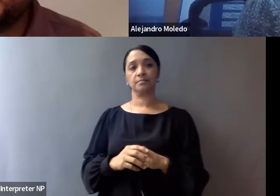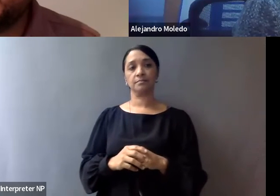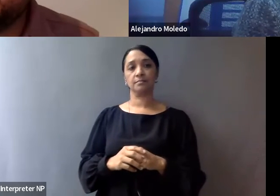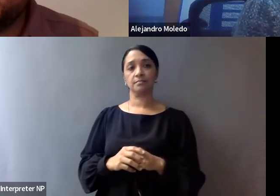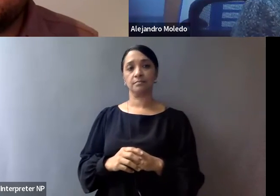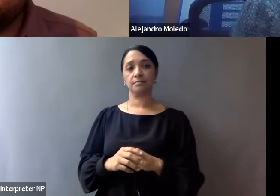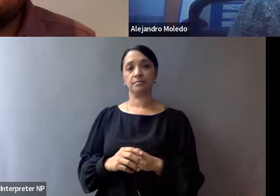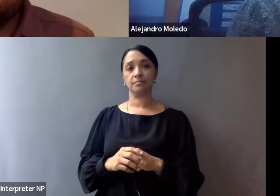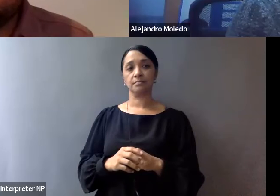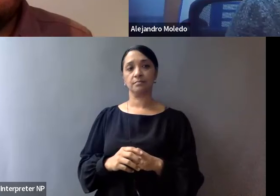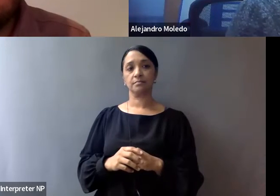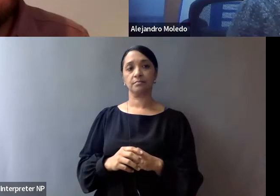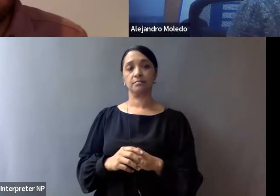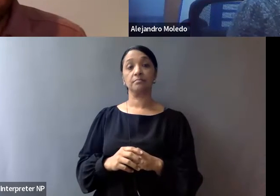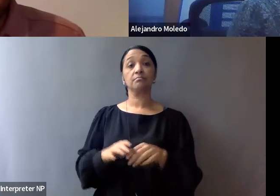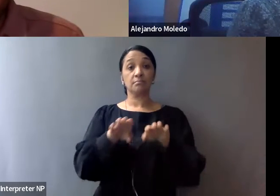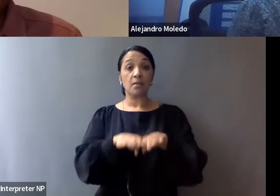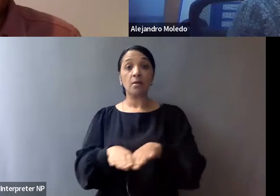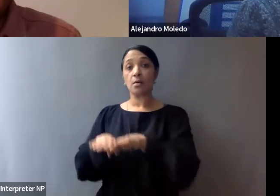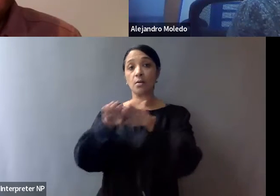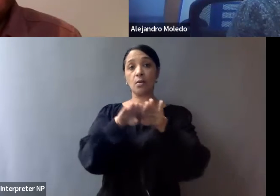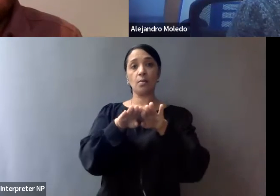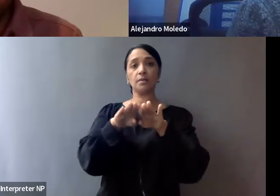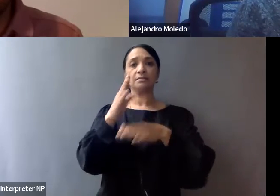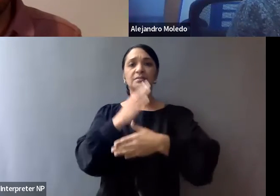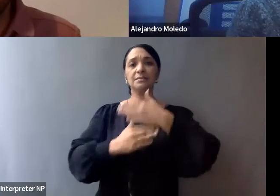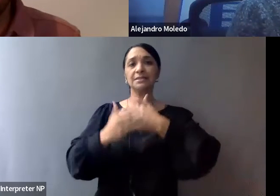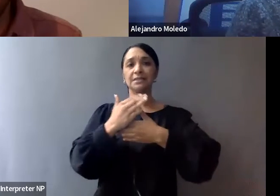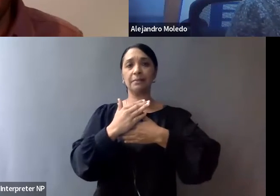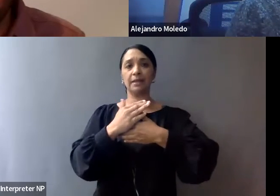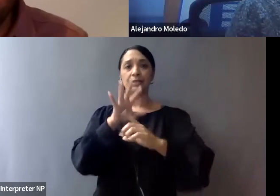a developed common disability classification system, at EU level,